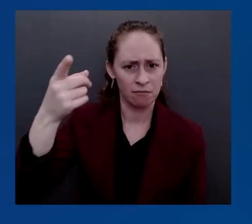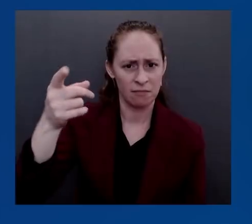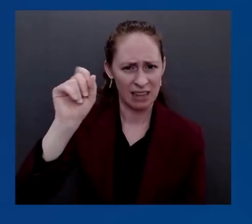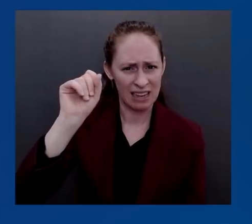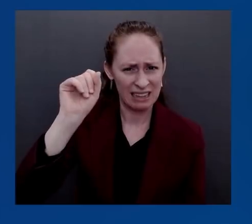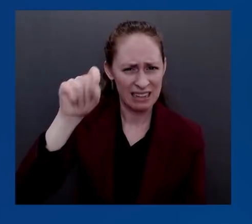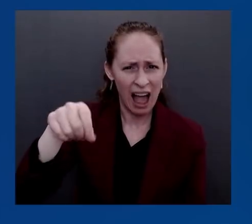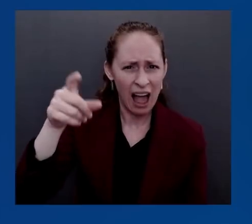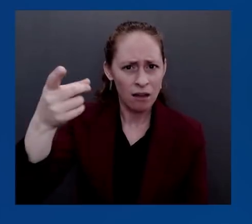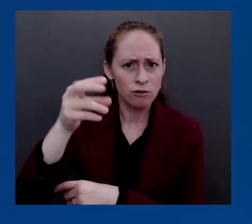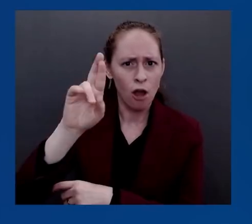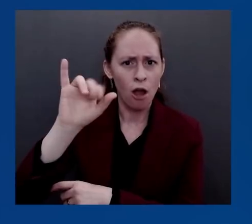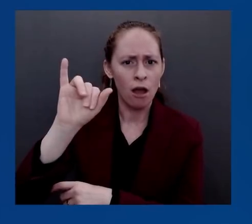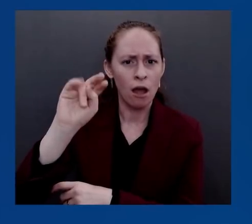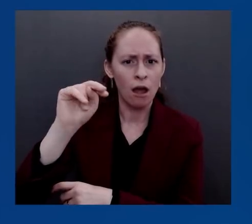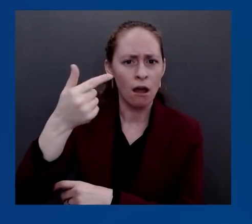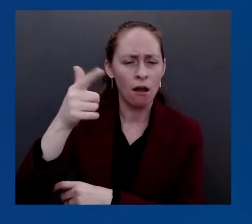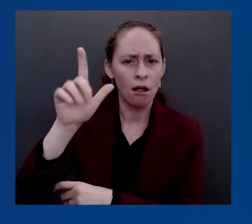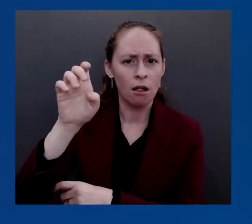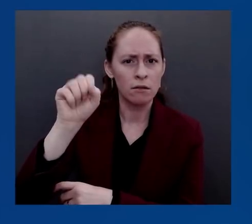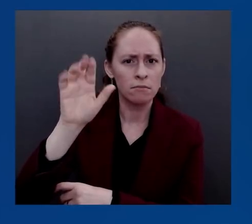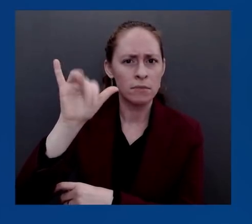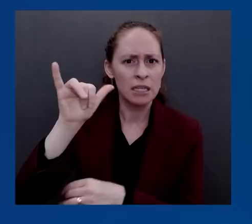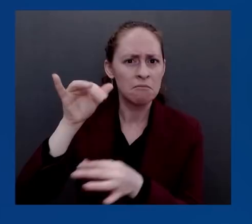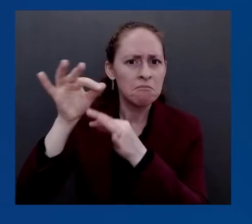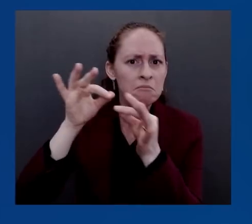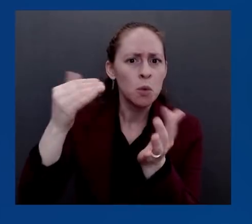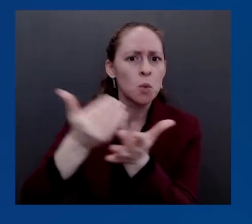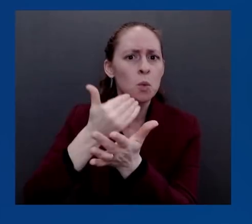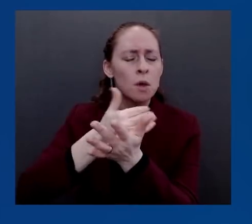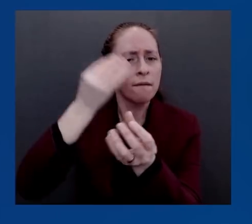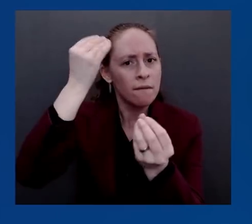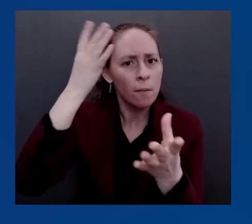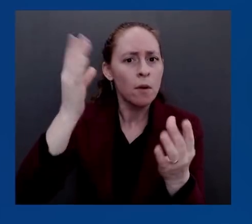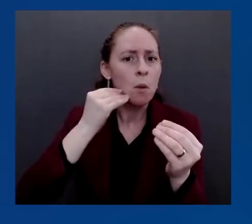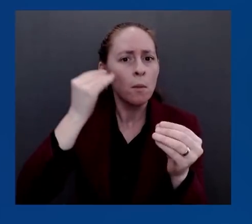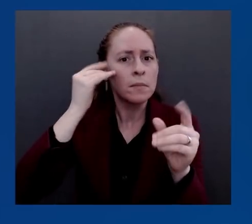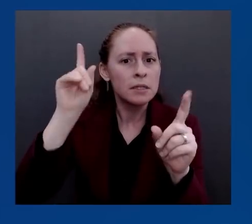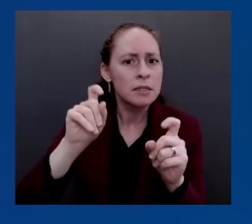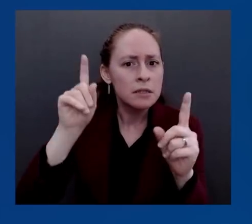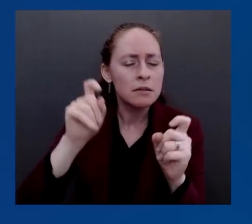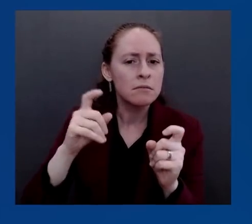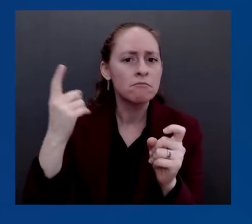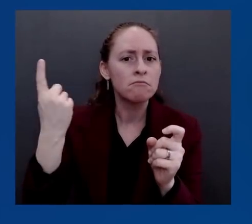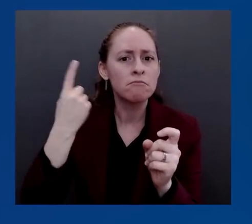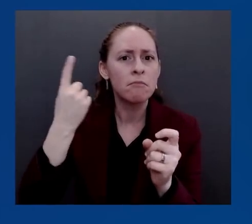how many orders have been placed, how many tests have been shipped, how many tests you have on hand.